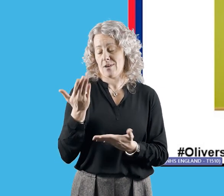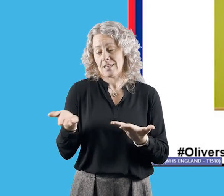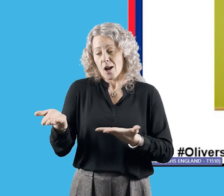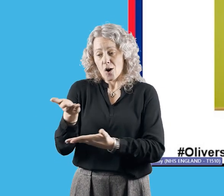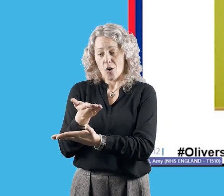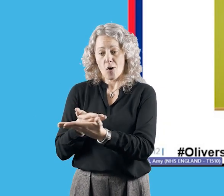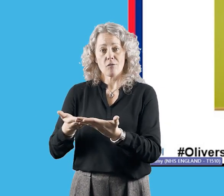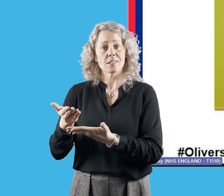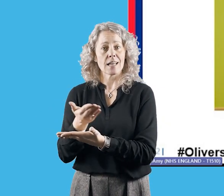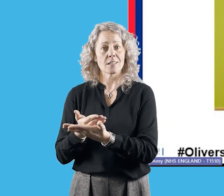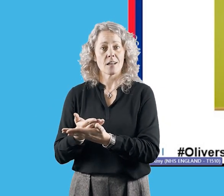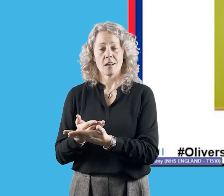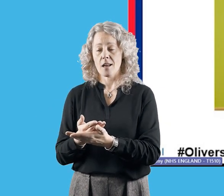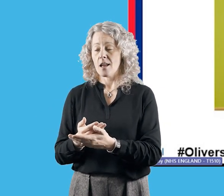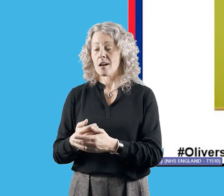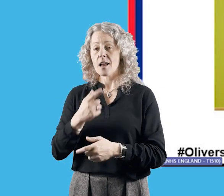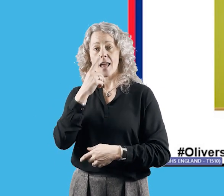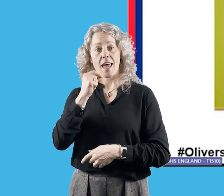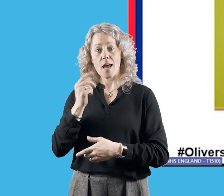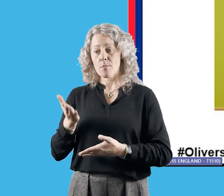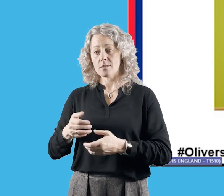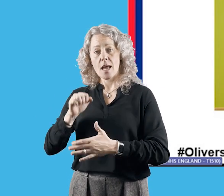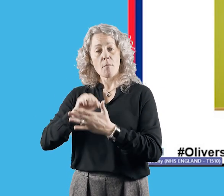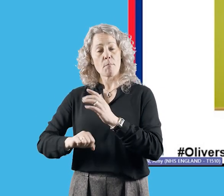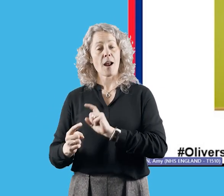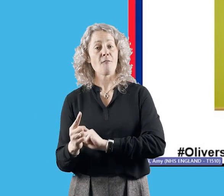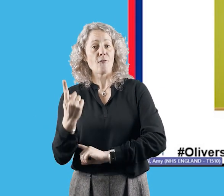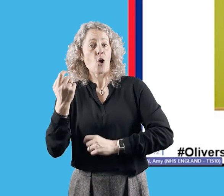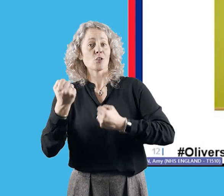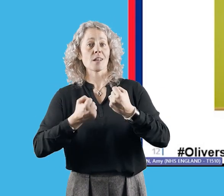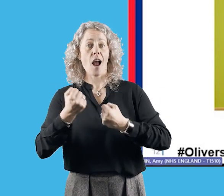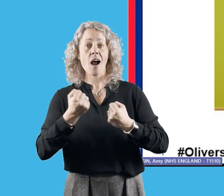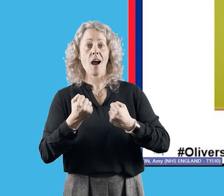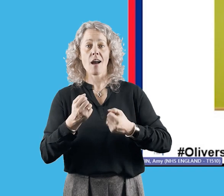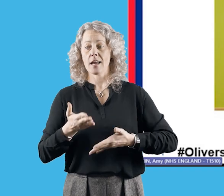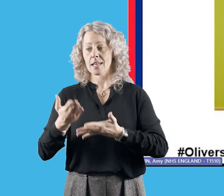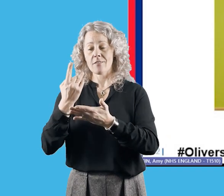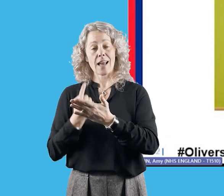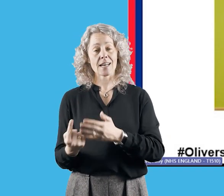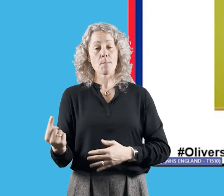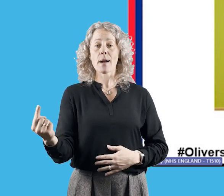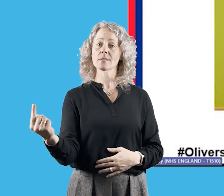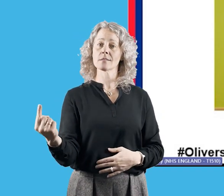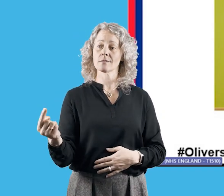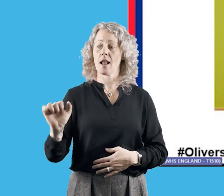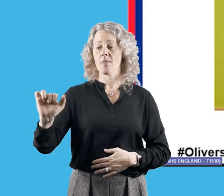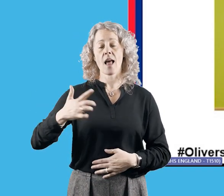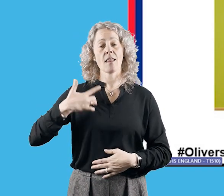able to buy their first car. Their job has given them independence and is changing their life. I'm thrilled to